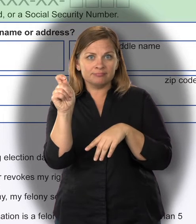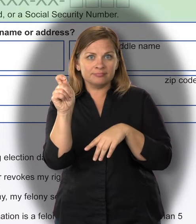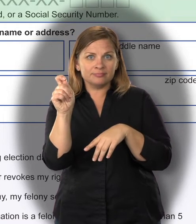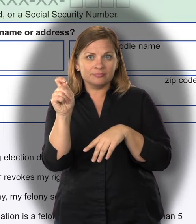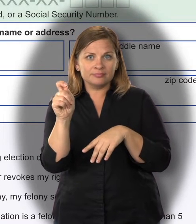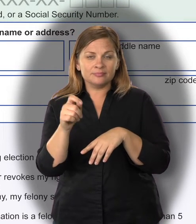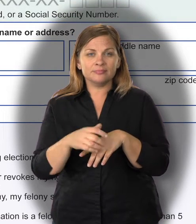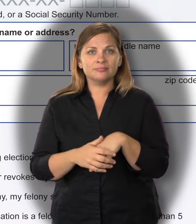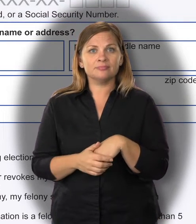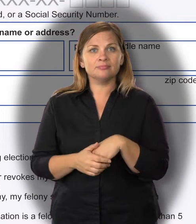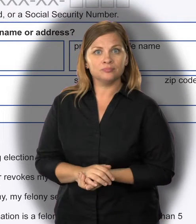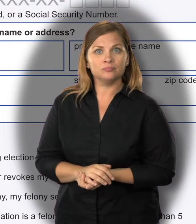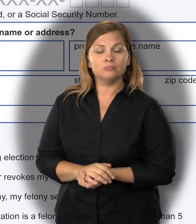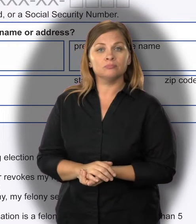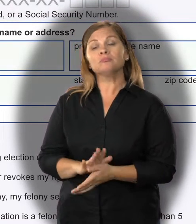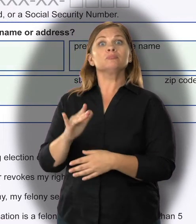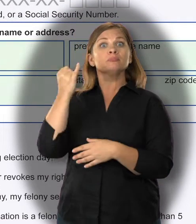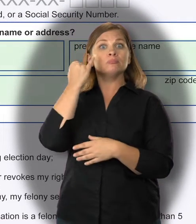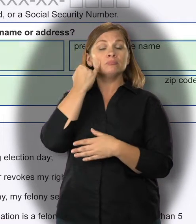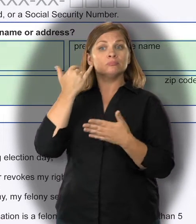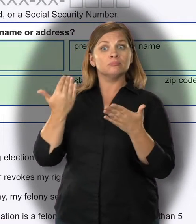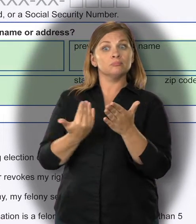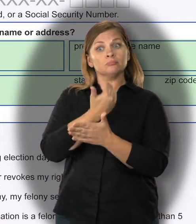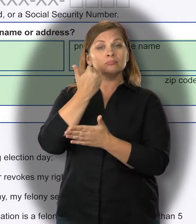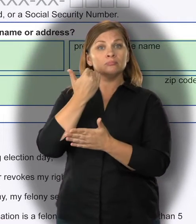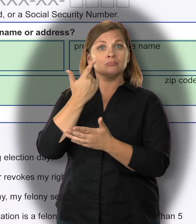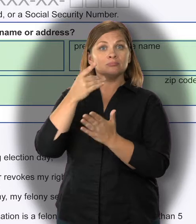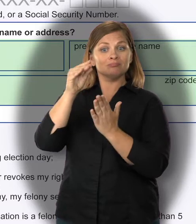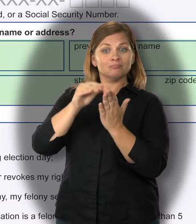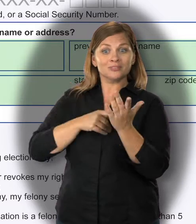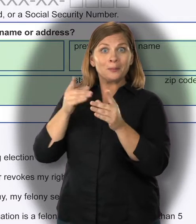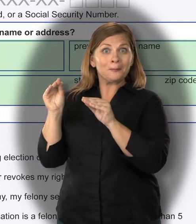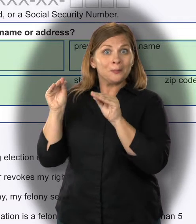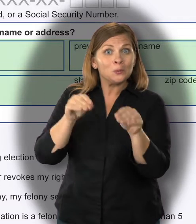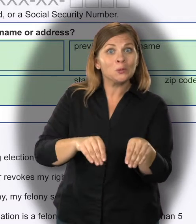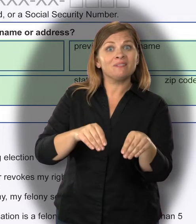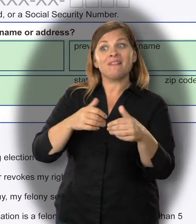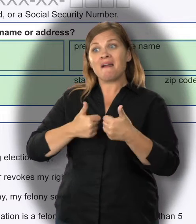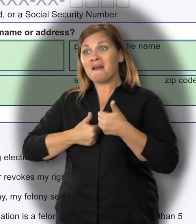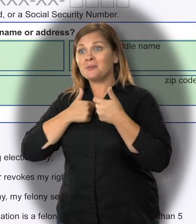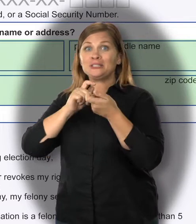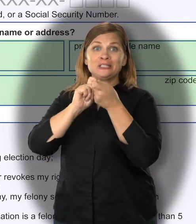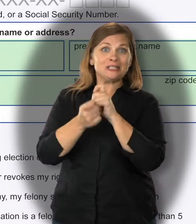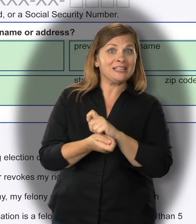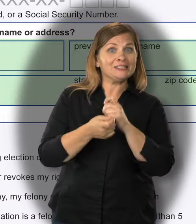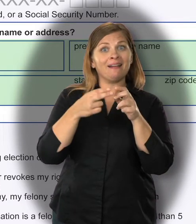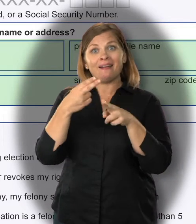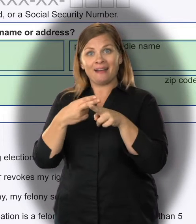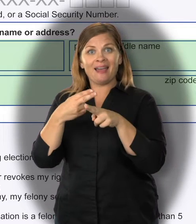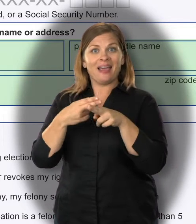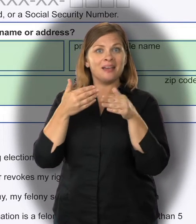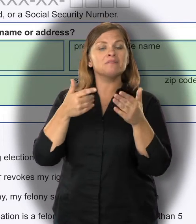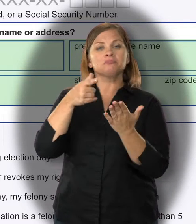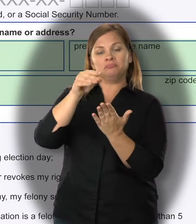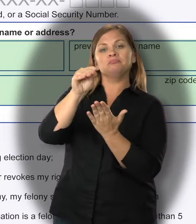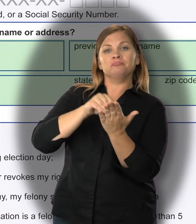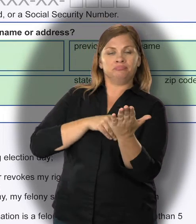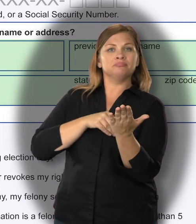If you have been registered to vote and are updating your information because you've changed your name or moved since the last time you voted,